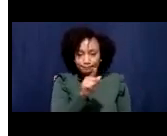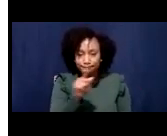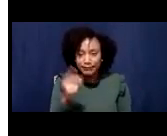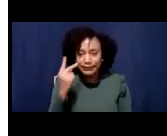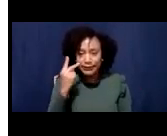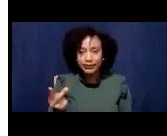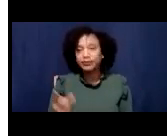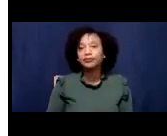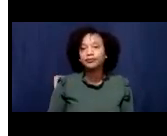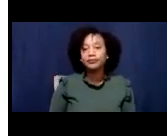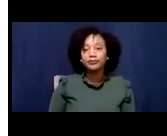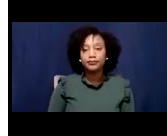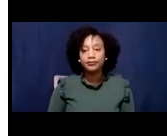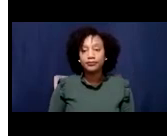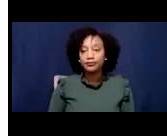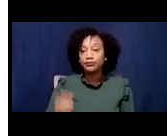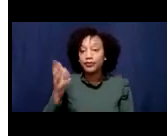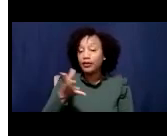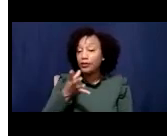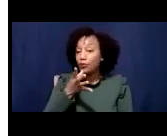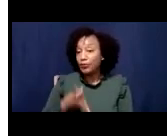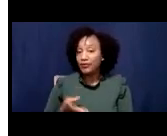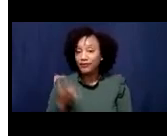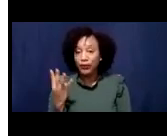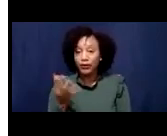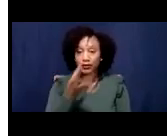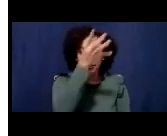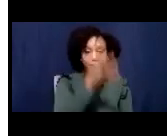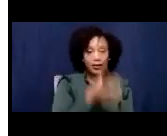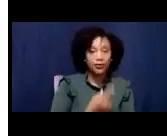of four women and one man who are a variety of racial backgrounds,